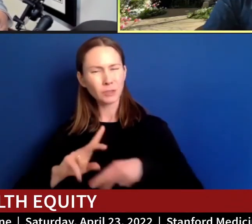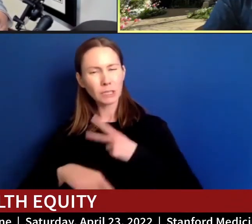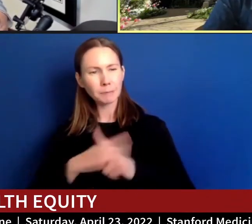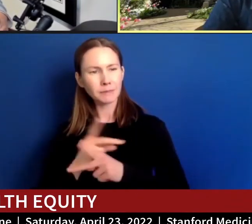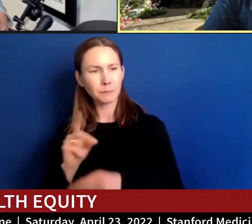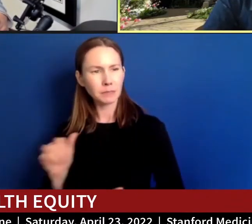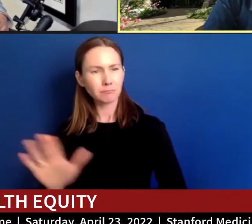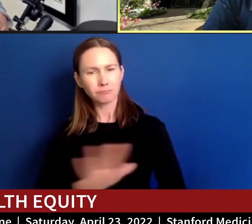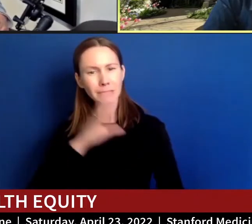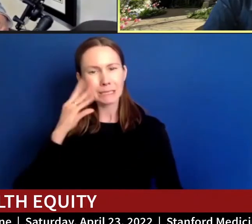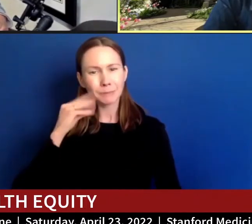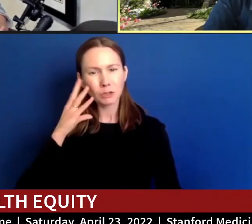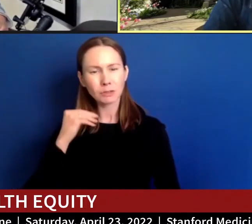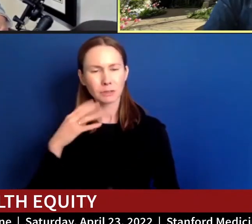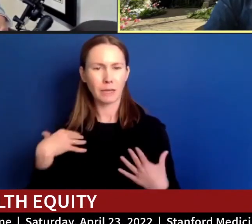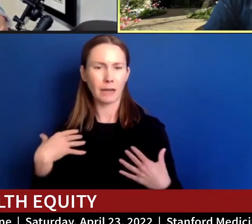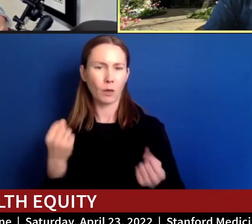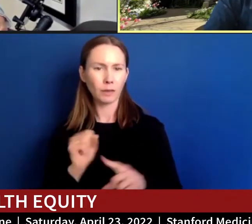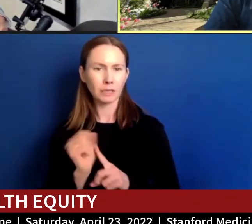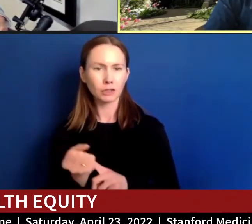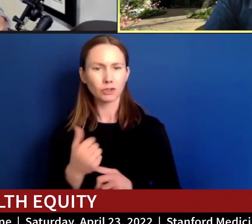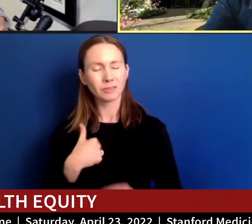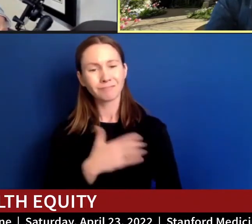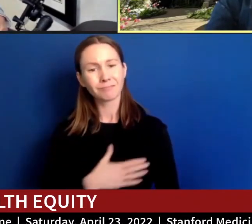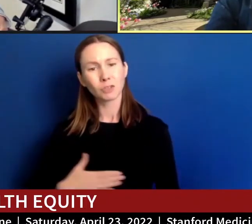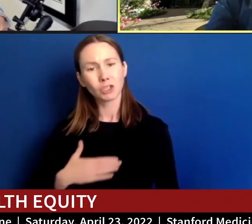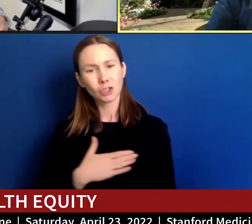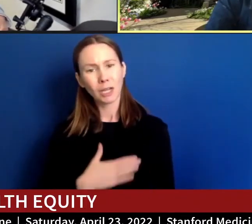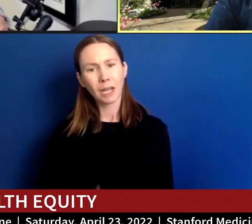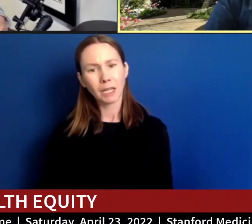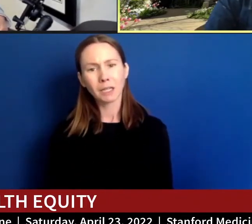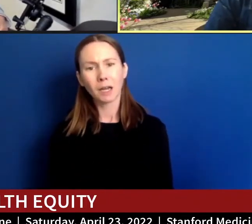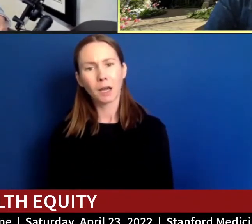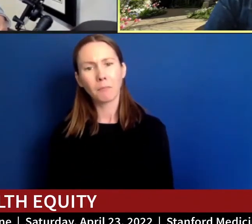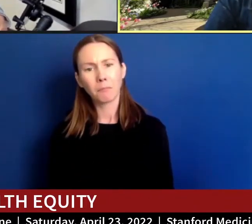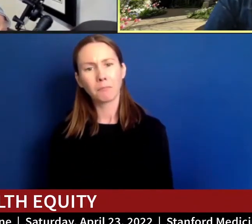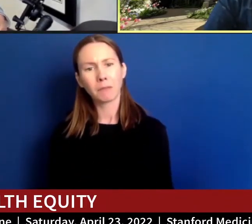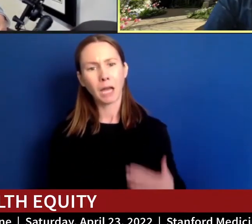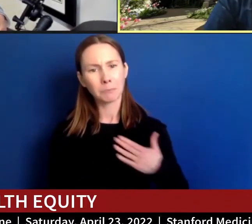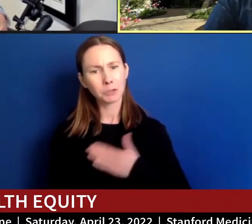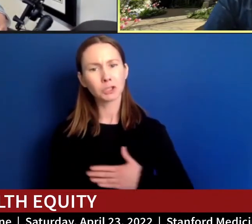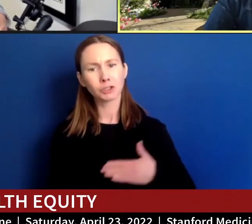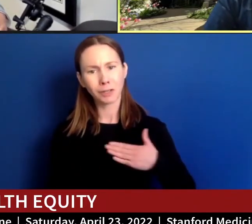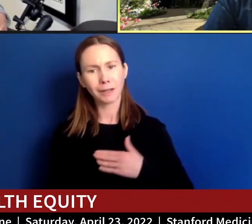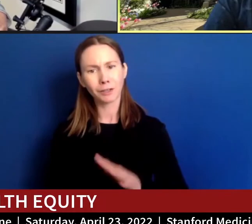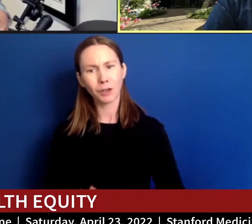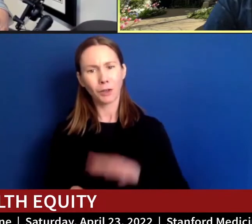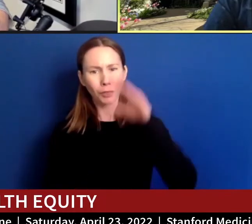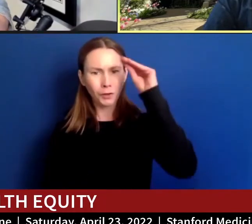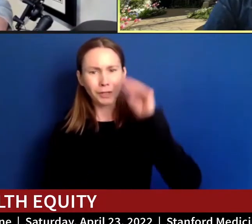conditions. And so I really appreciate kind of the different lens that you bring to things and the